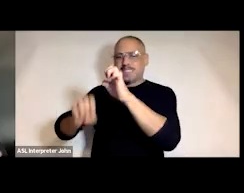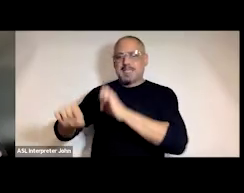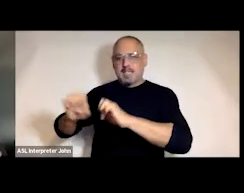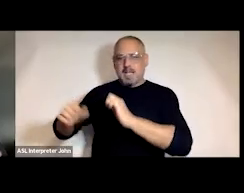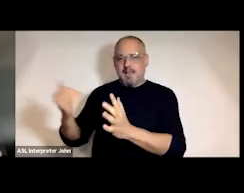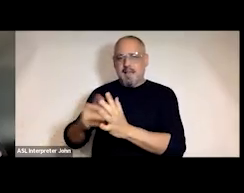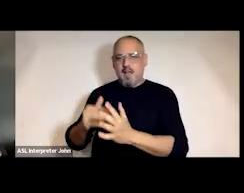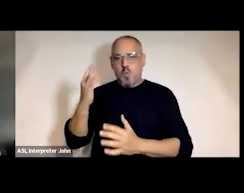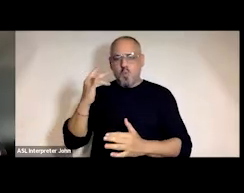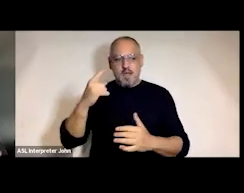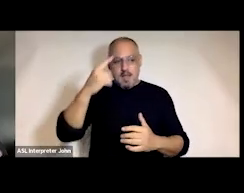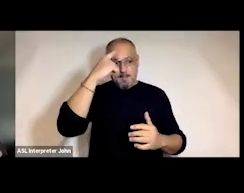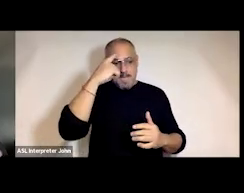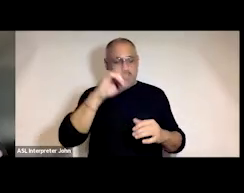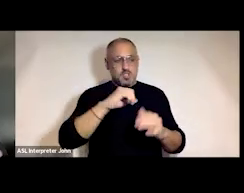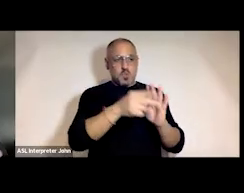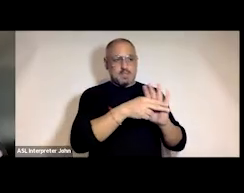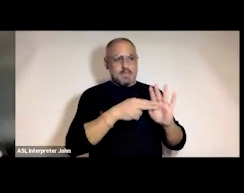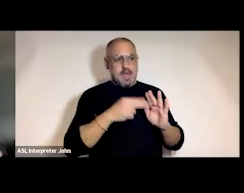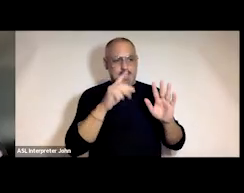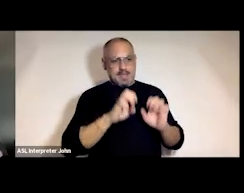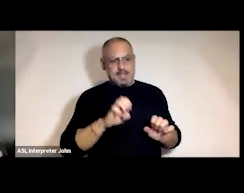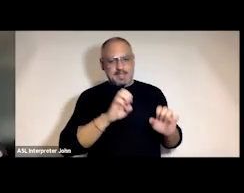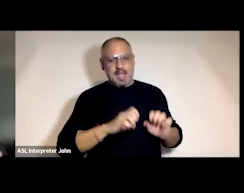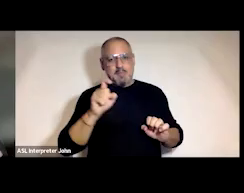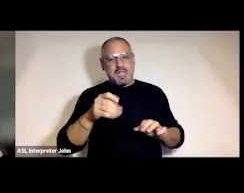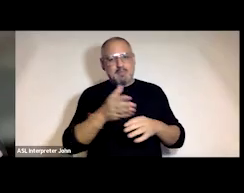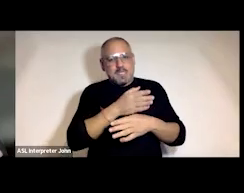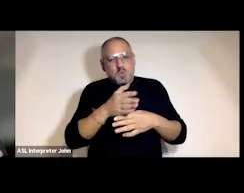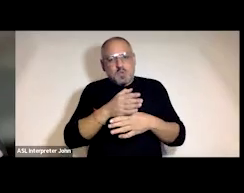because mental status exams are needed within... I'm sorry.